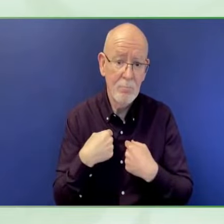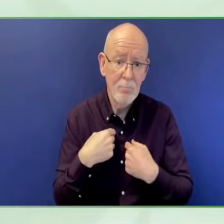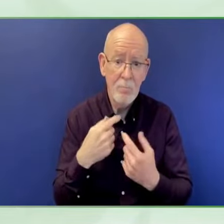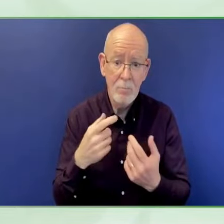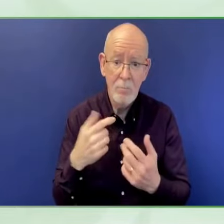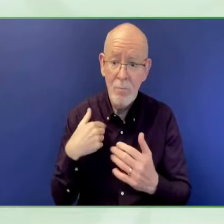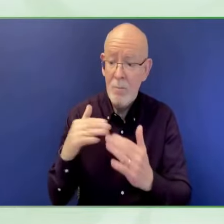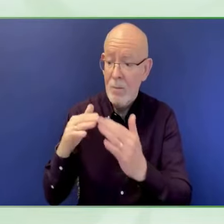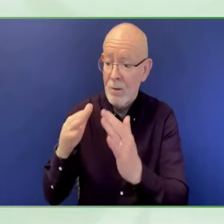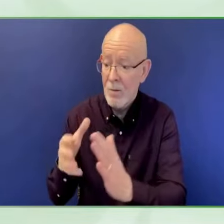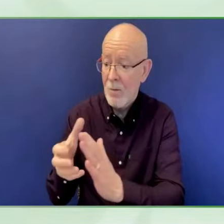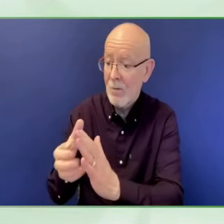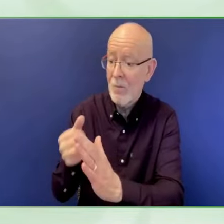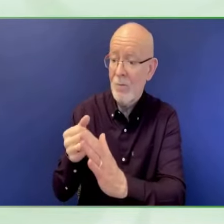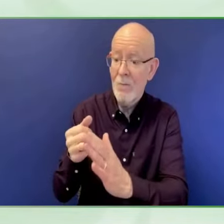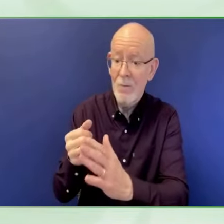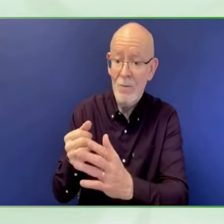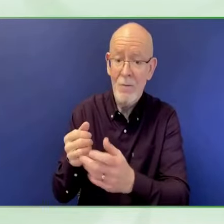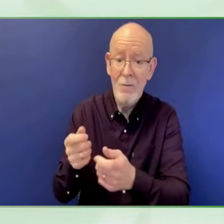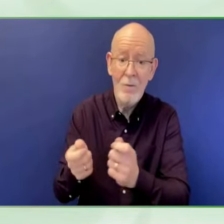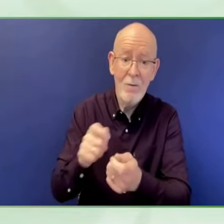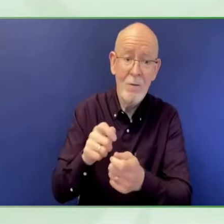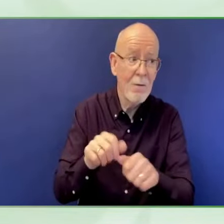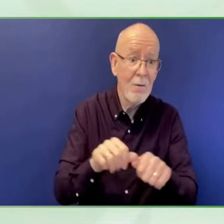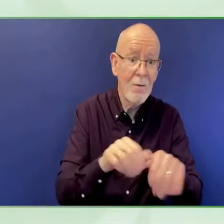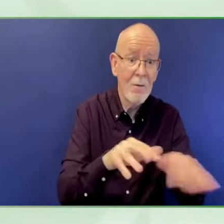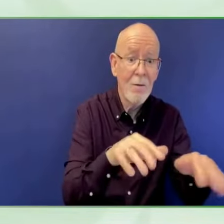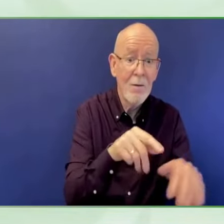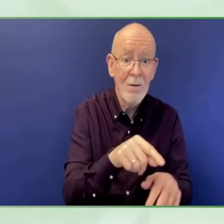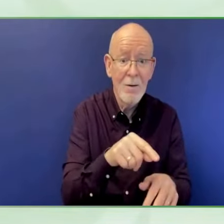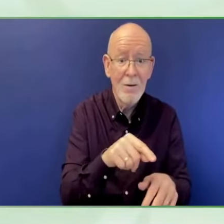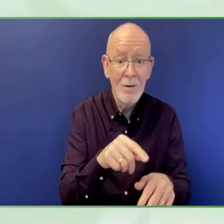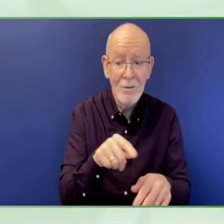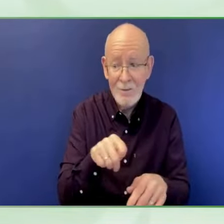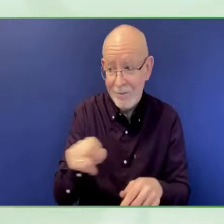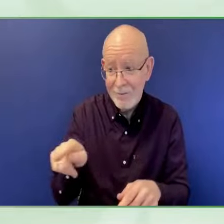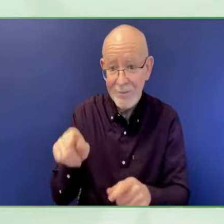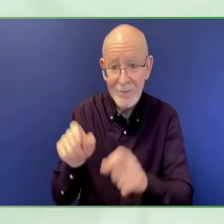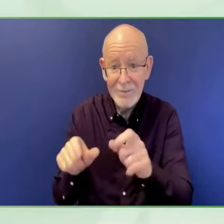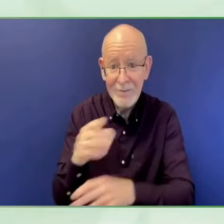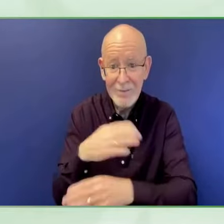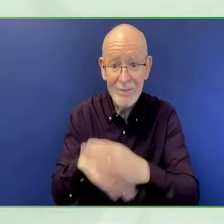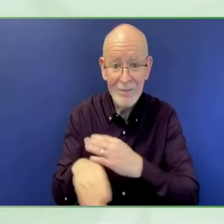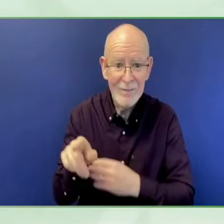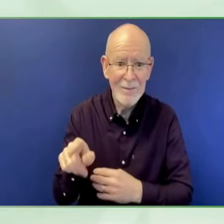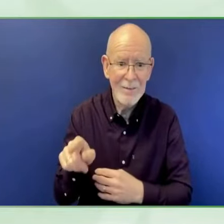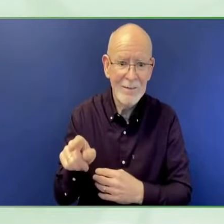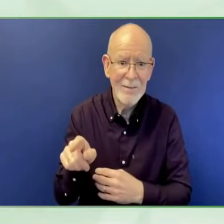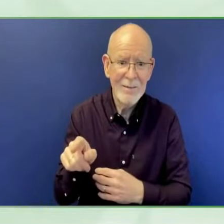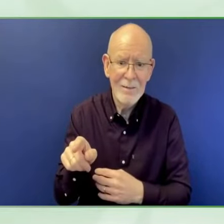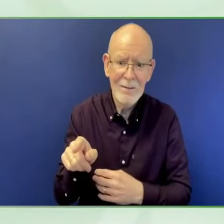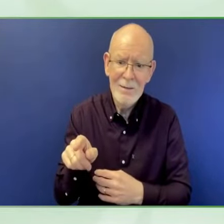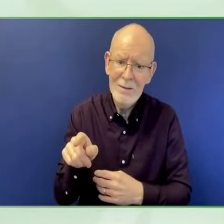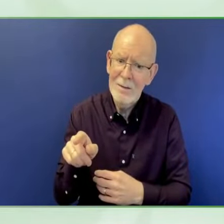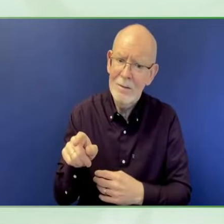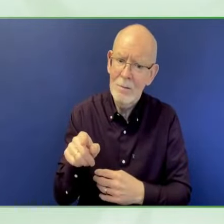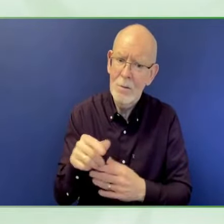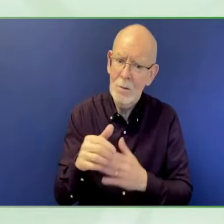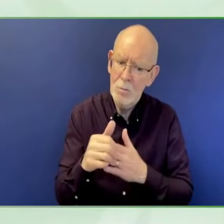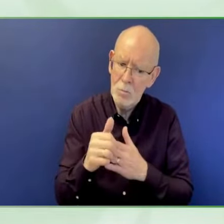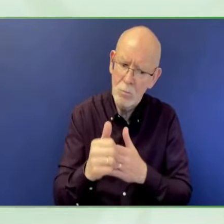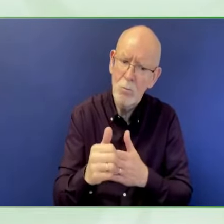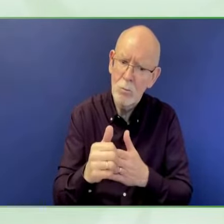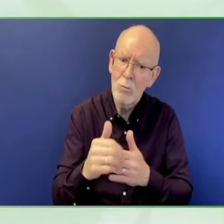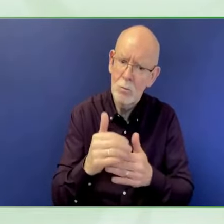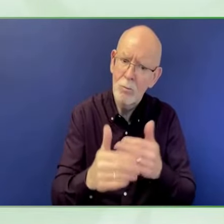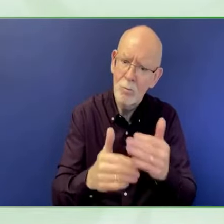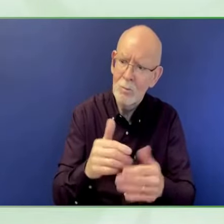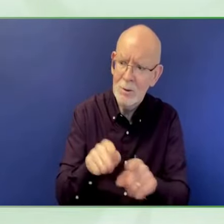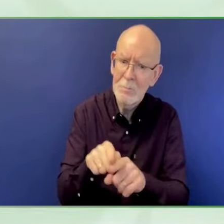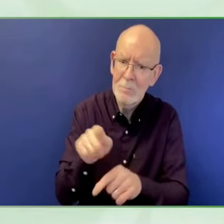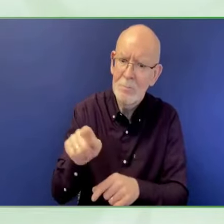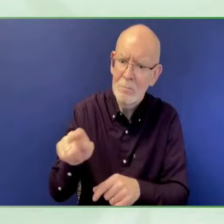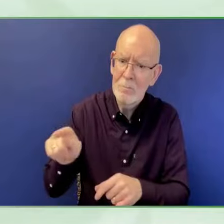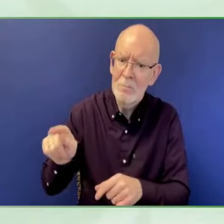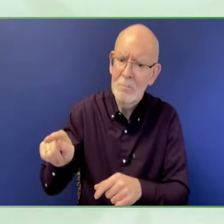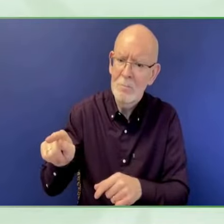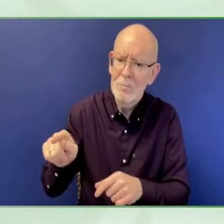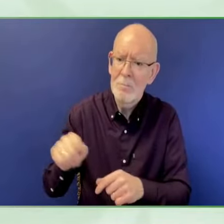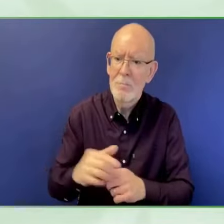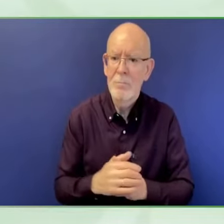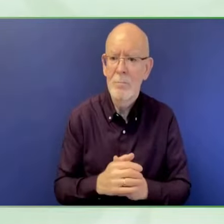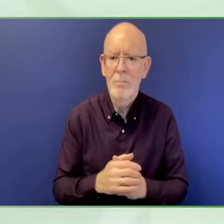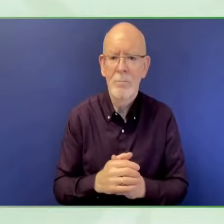As for us, in Uganda, running a program which is supporting choice.